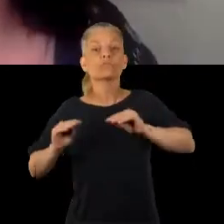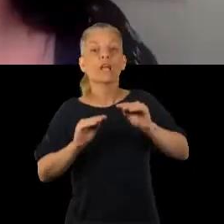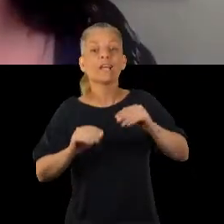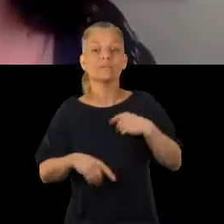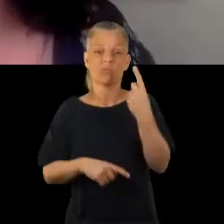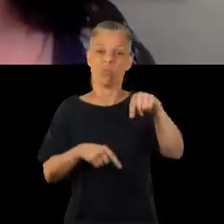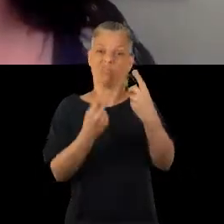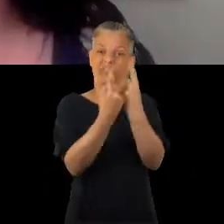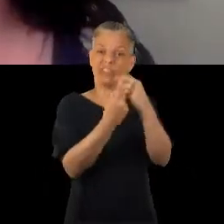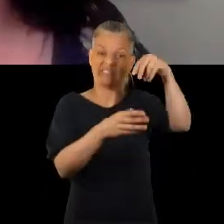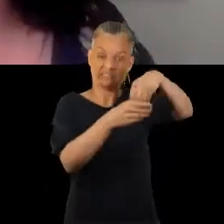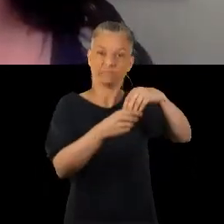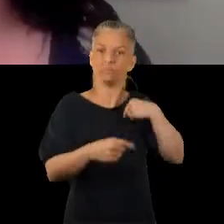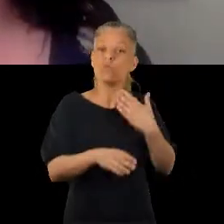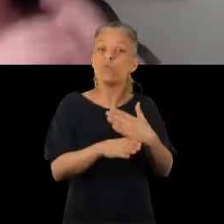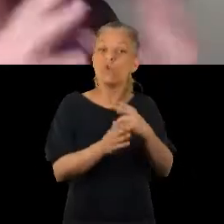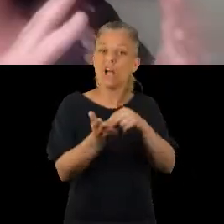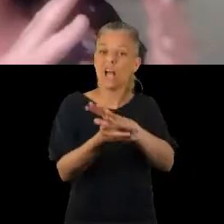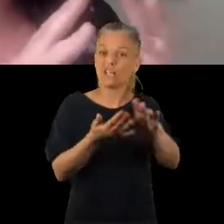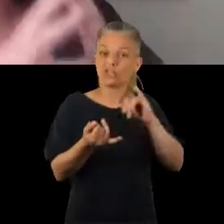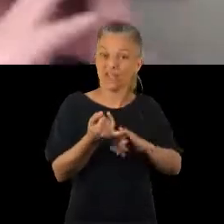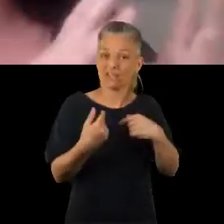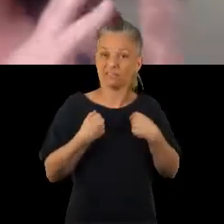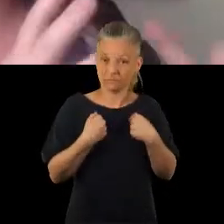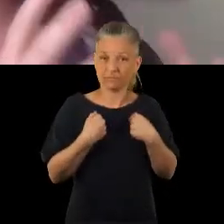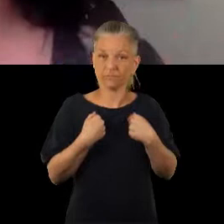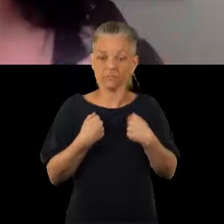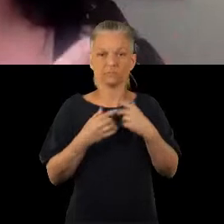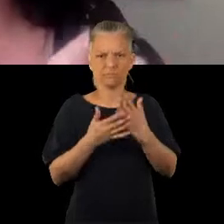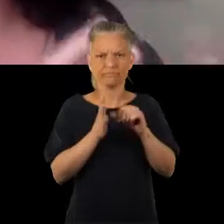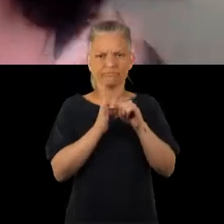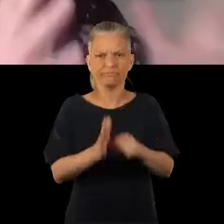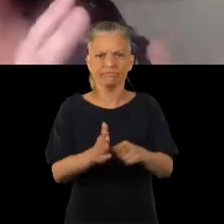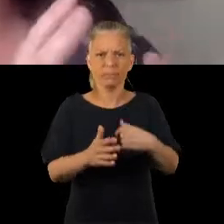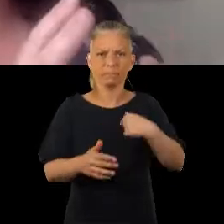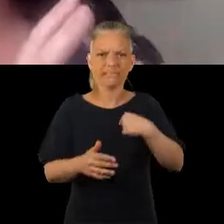set up like a peer organisation is set up and it has like a very specific role, as a care provider.